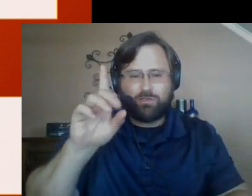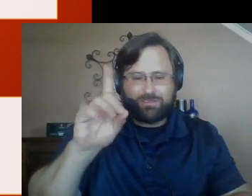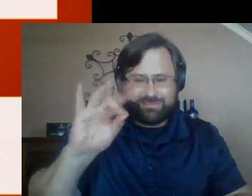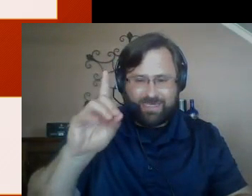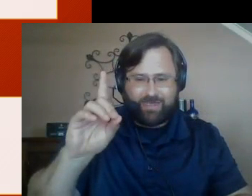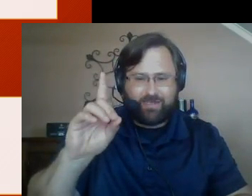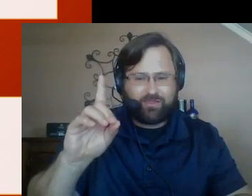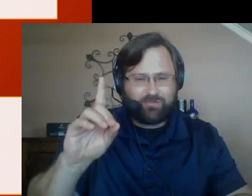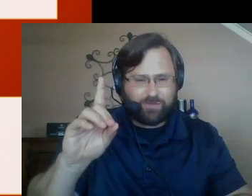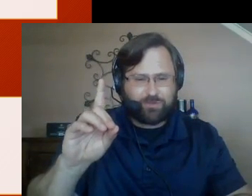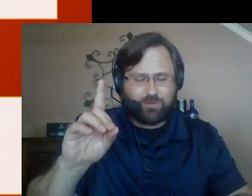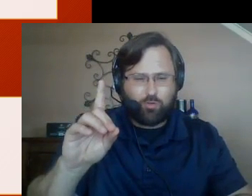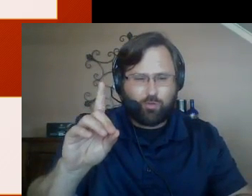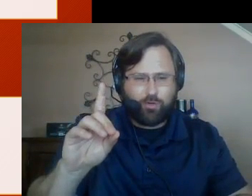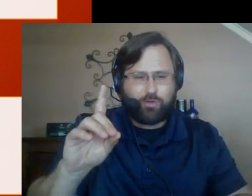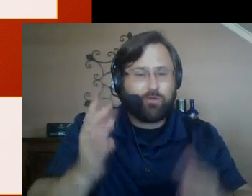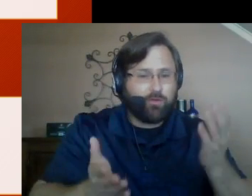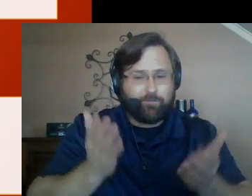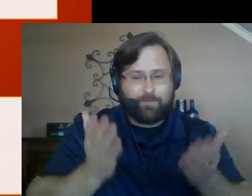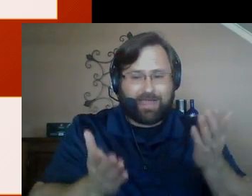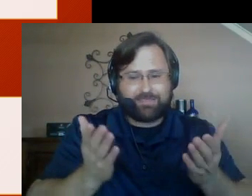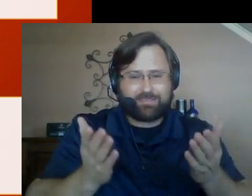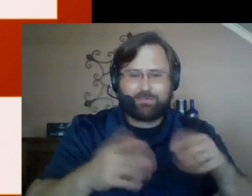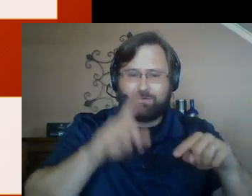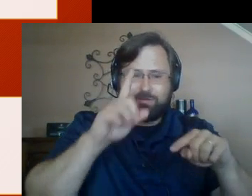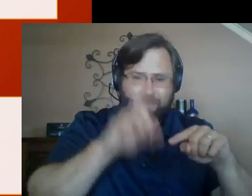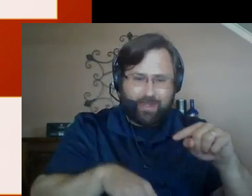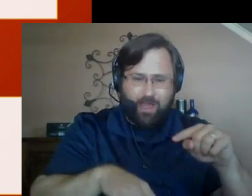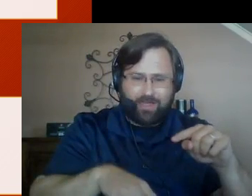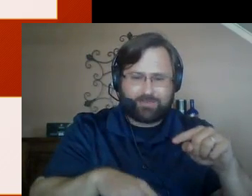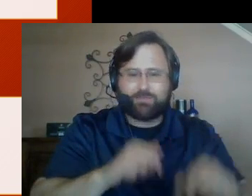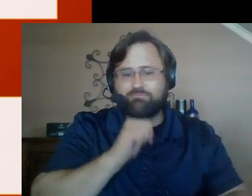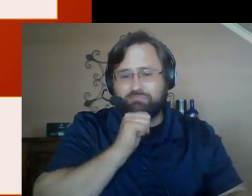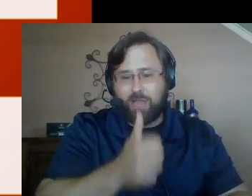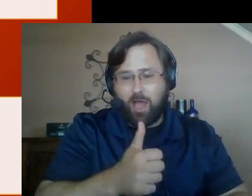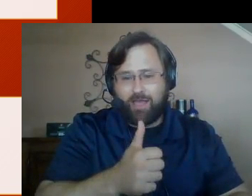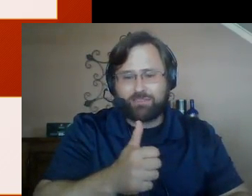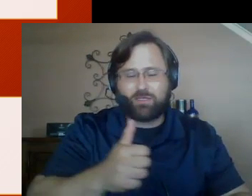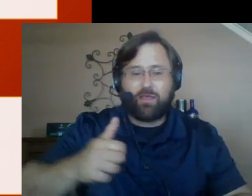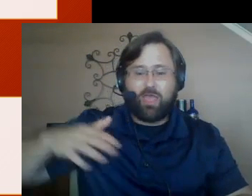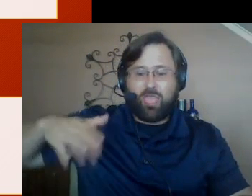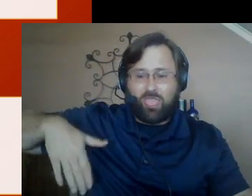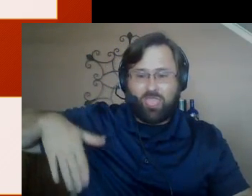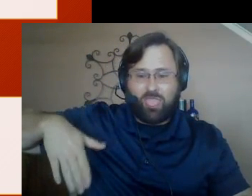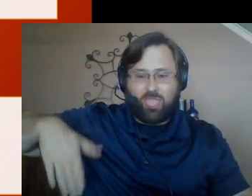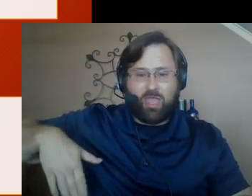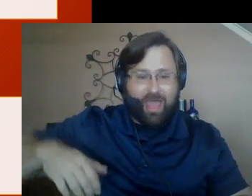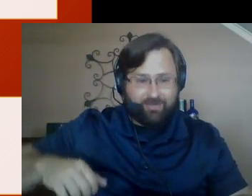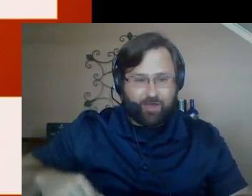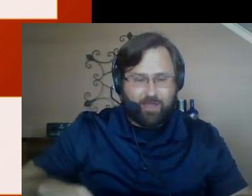did the fingerspelled loan word might cannot not have-not